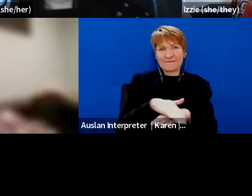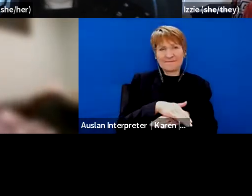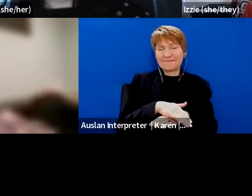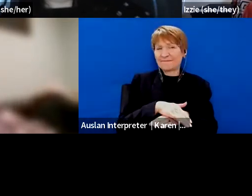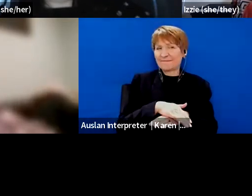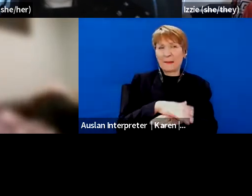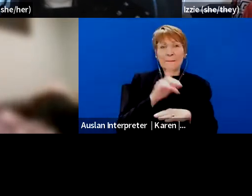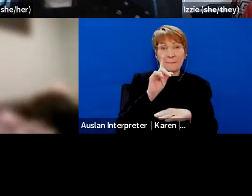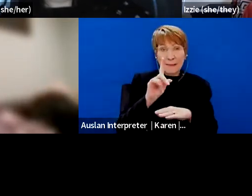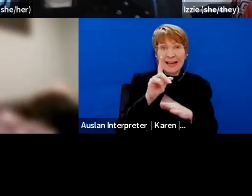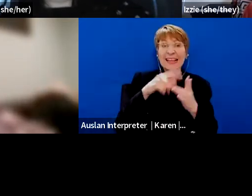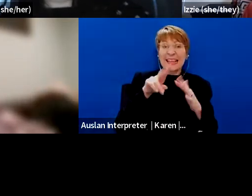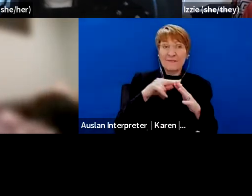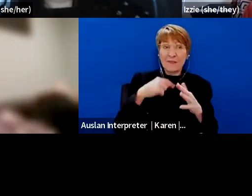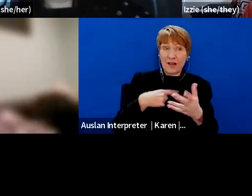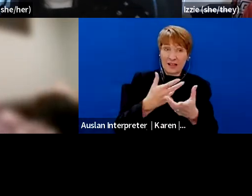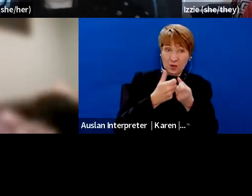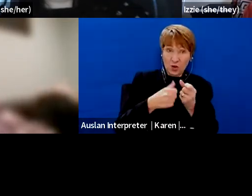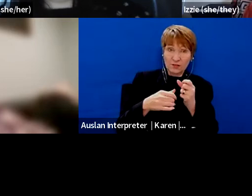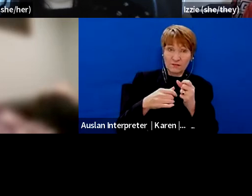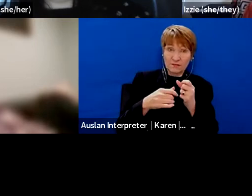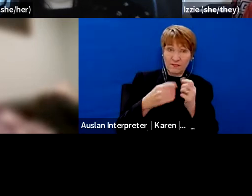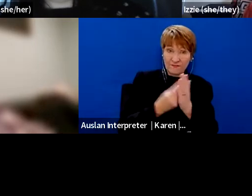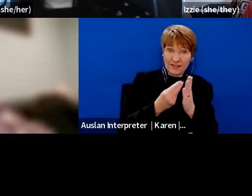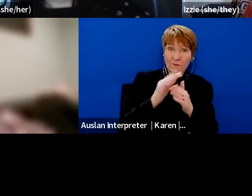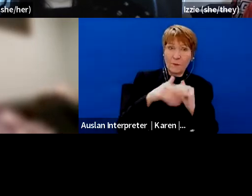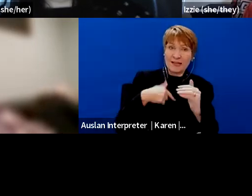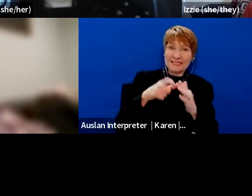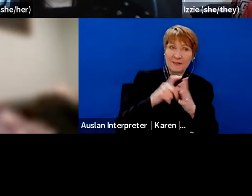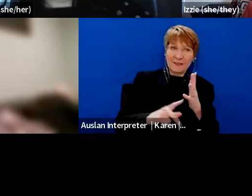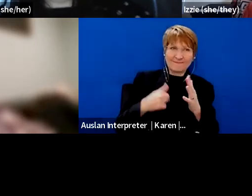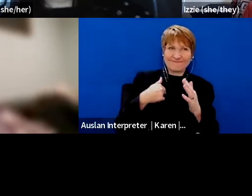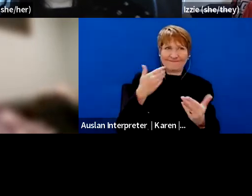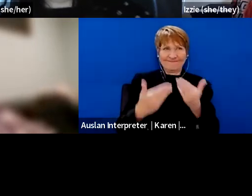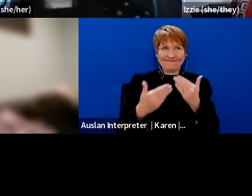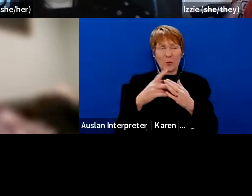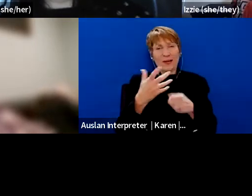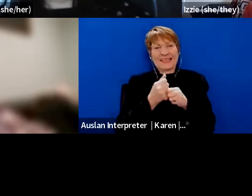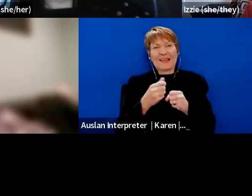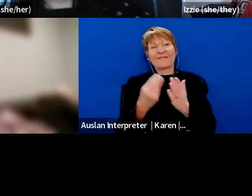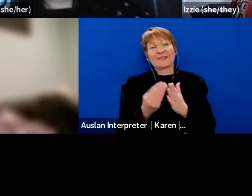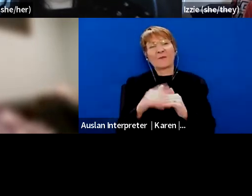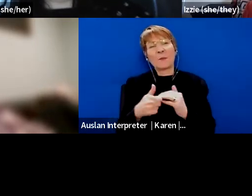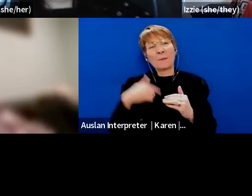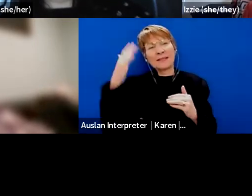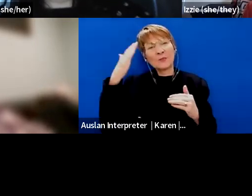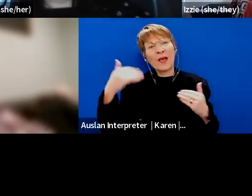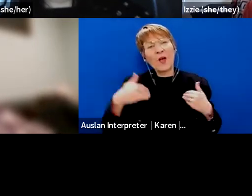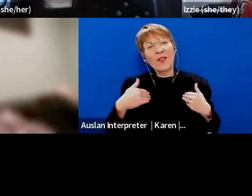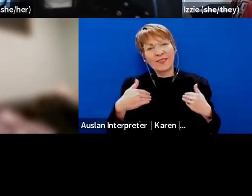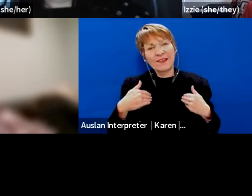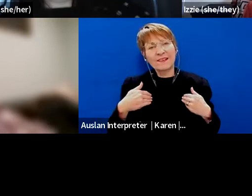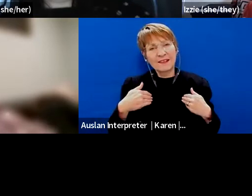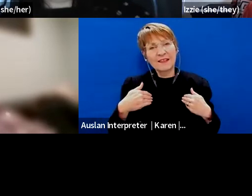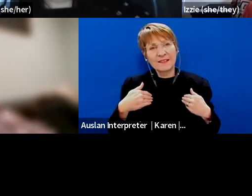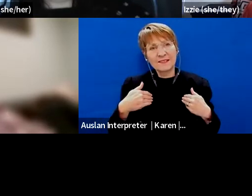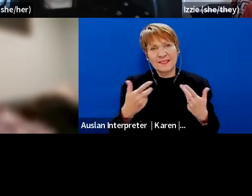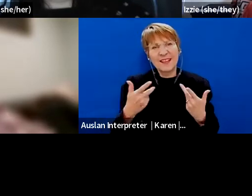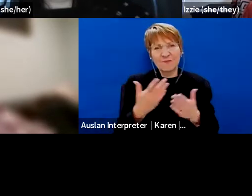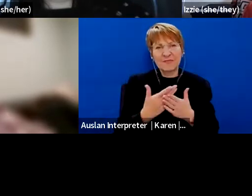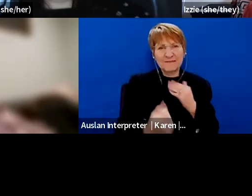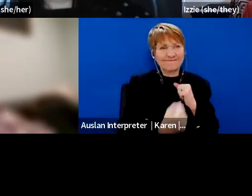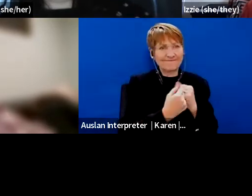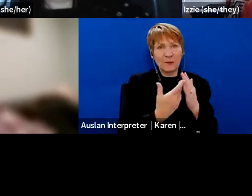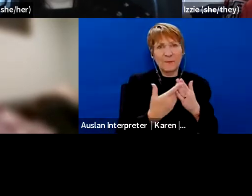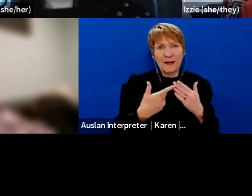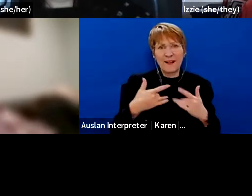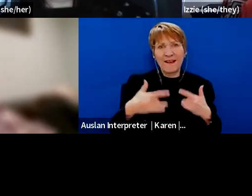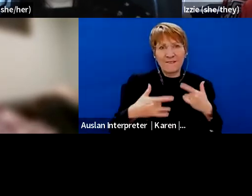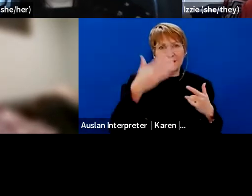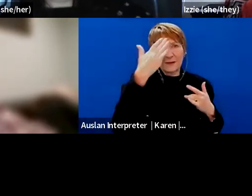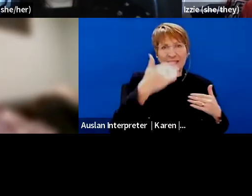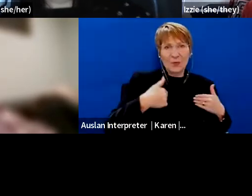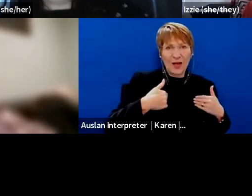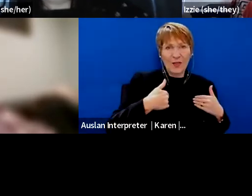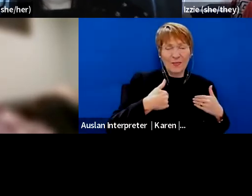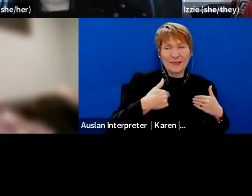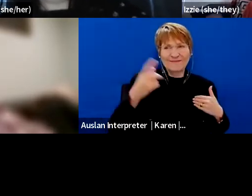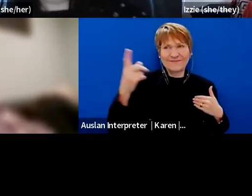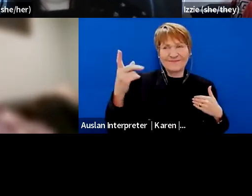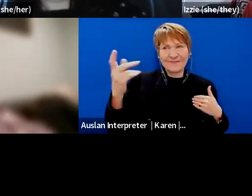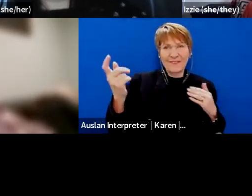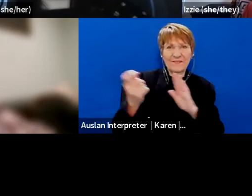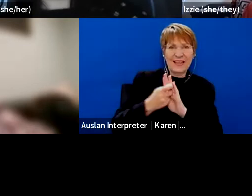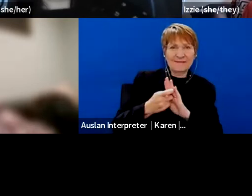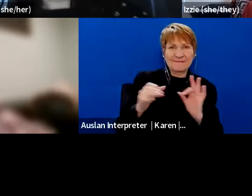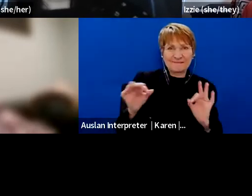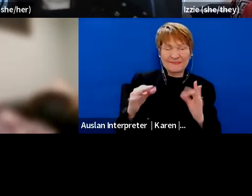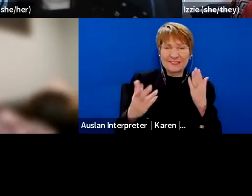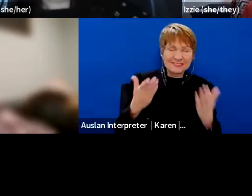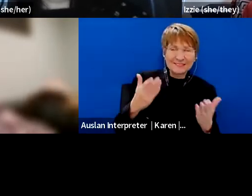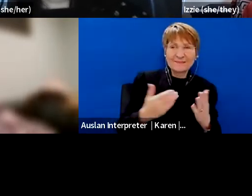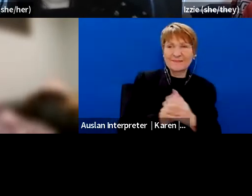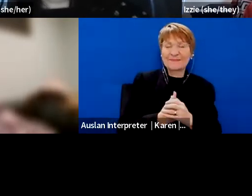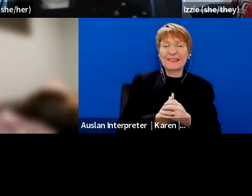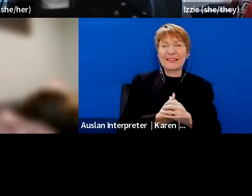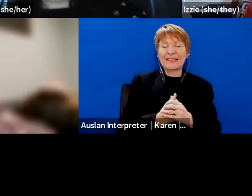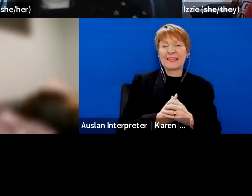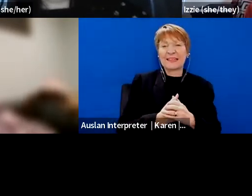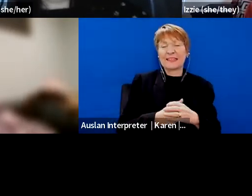But even if I were to get funding for my disability I wouldn't then also necessarily get funding for my mental health, which was also a big section of like my life and what I have to experience and sort of just touching again on that.